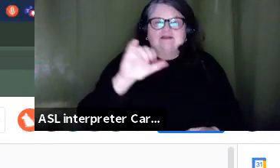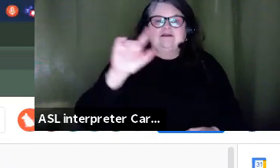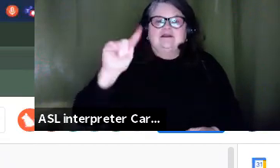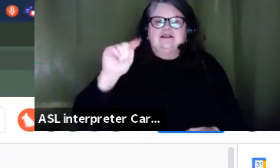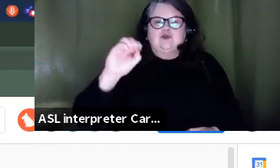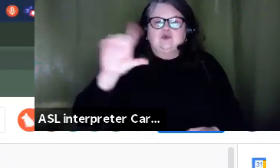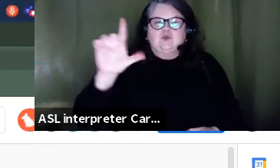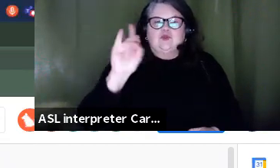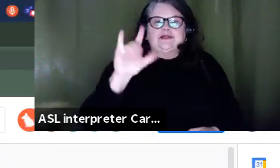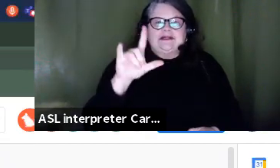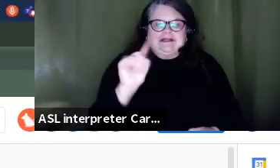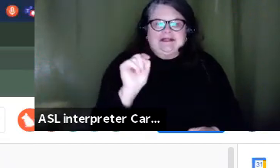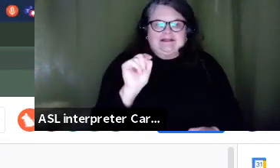it aloud. If it is tiny, tinyurl.com/